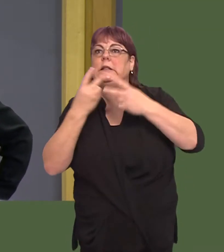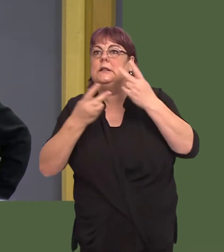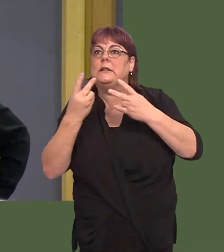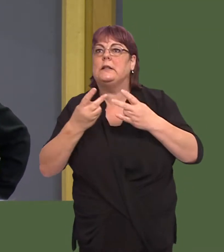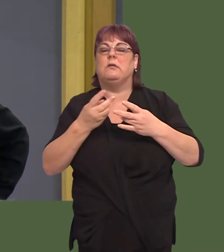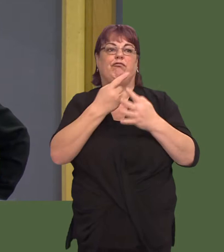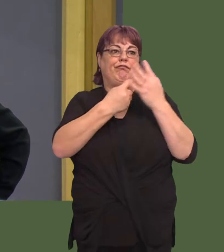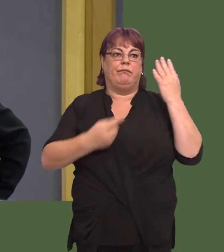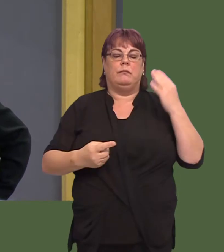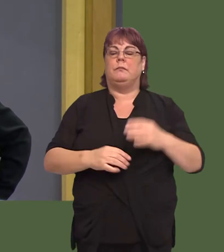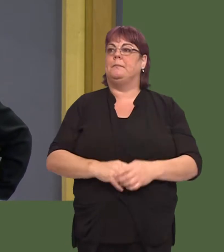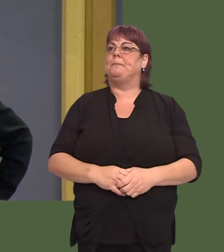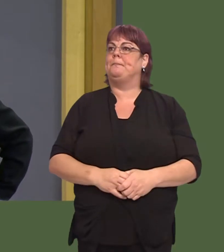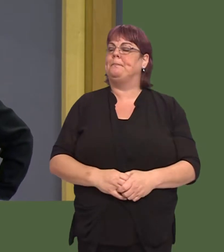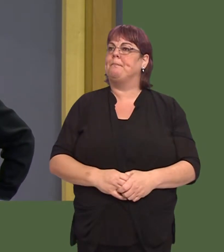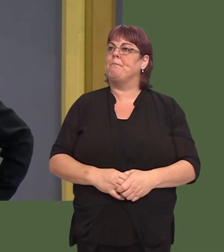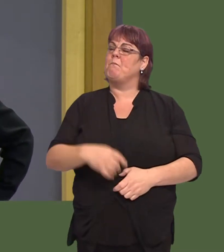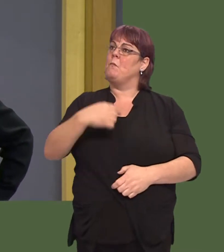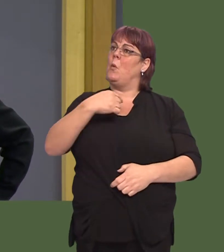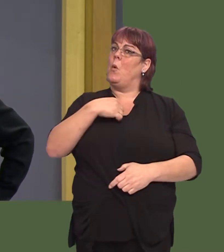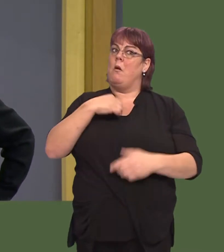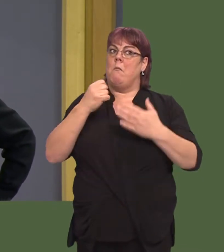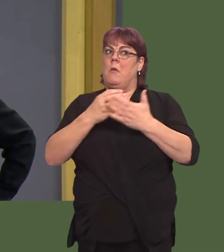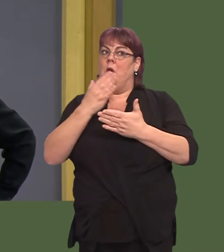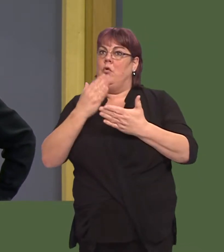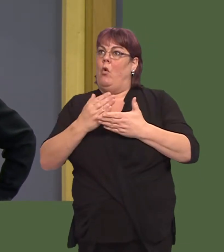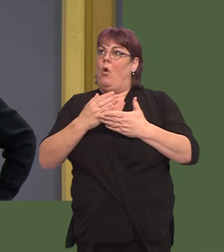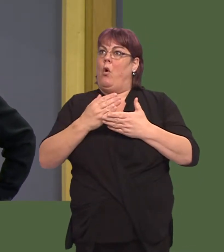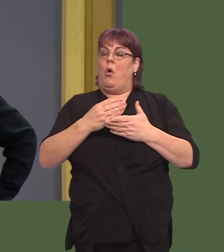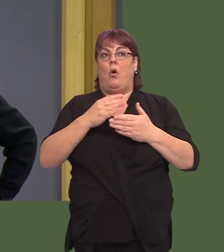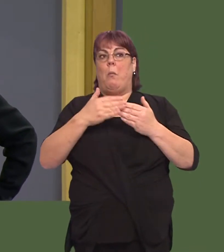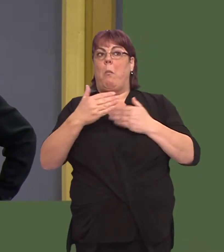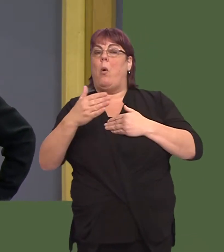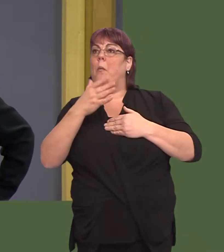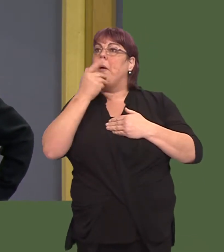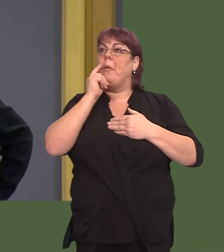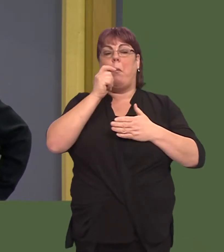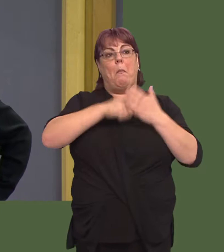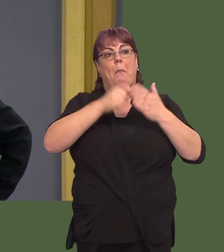What can we do to ensure that that increased purchase of vegetables comes from Welsh producers,